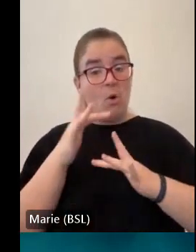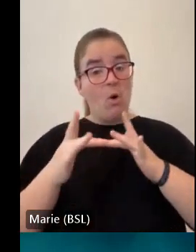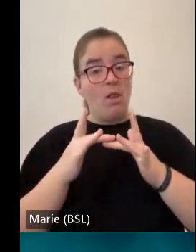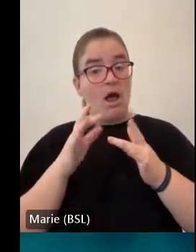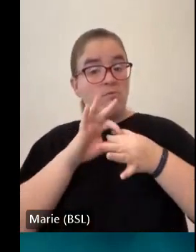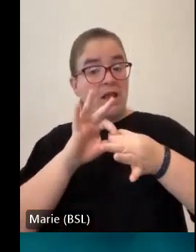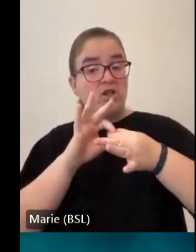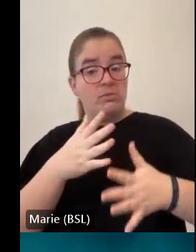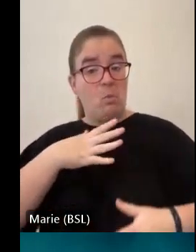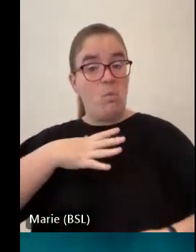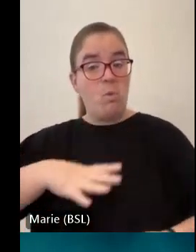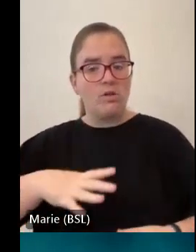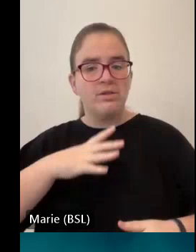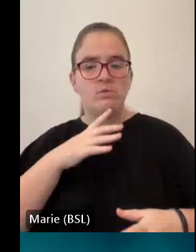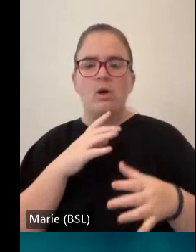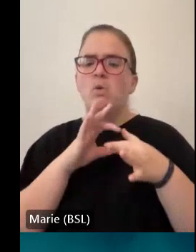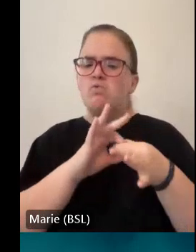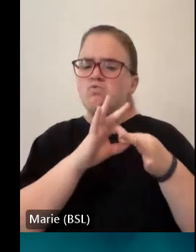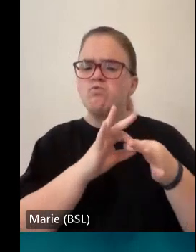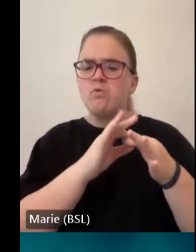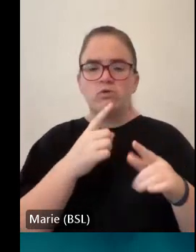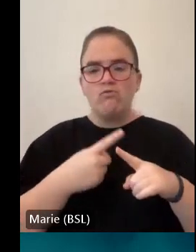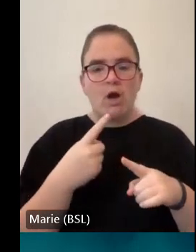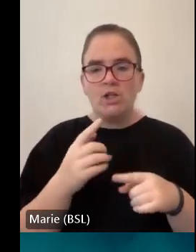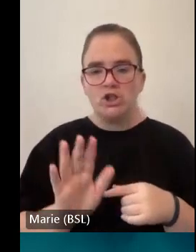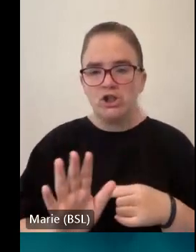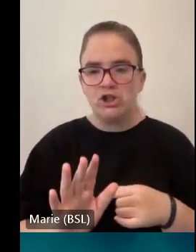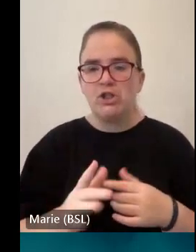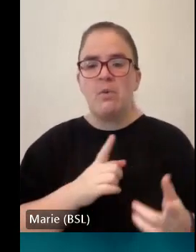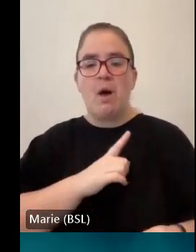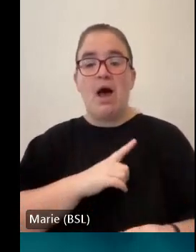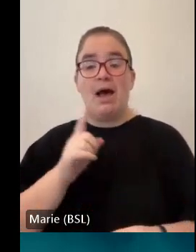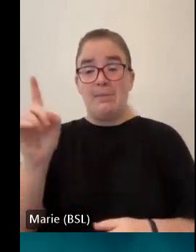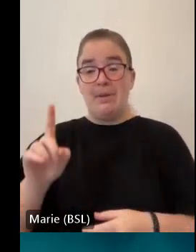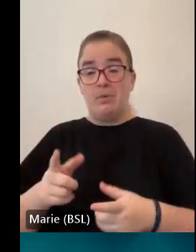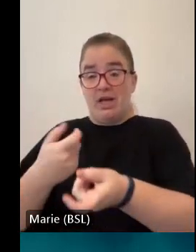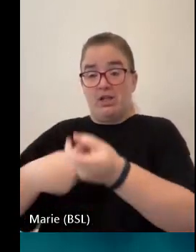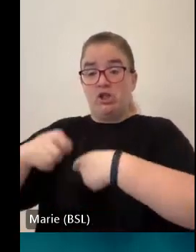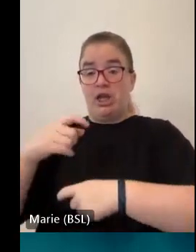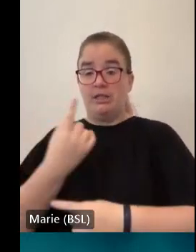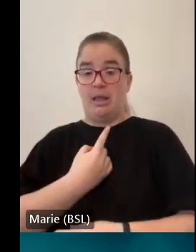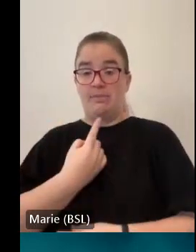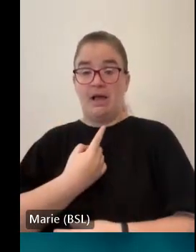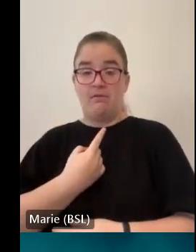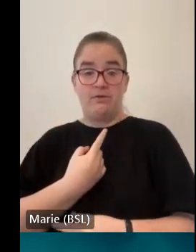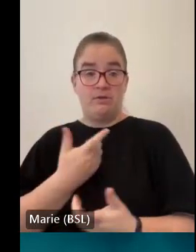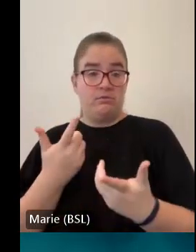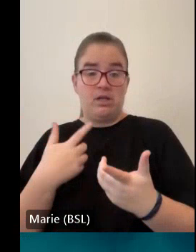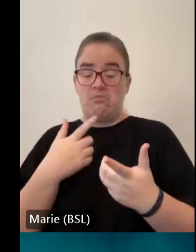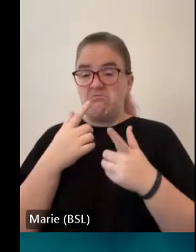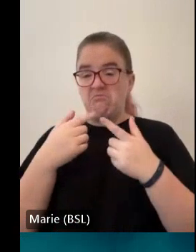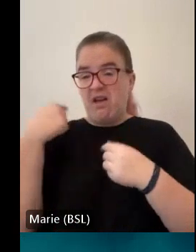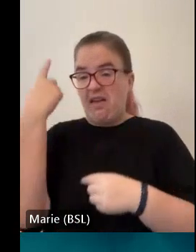the person, not the profile people can beat anybody they want to be, they can use whatever images they can use